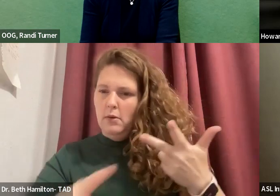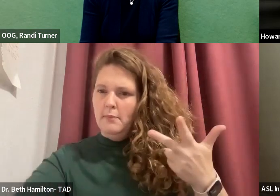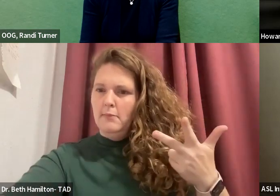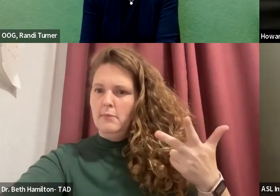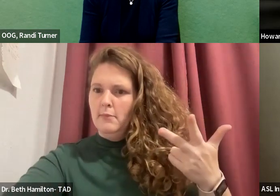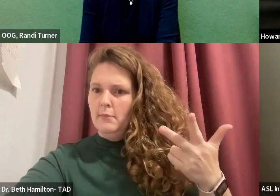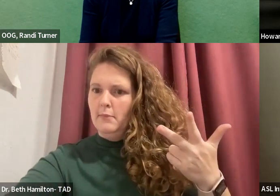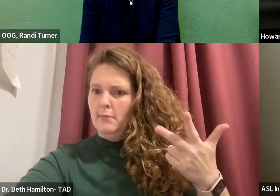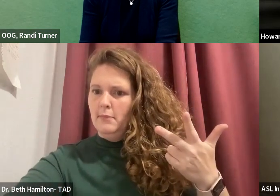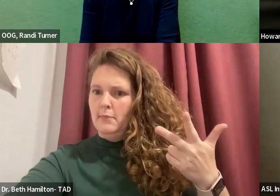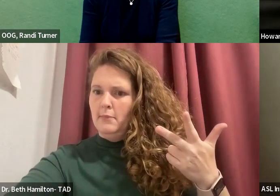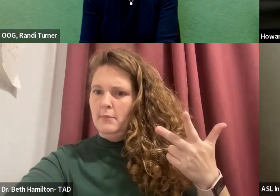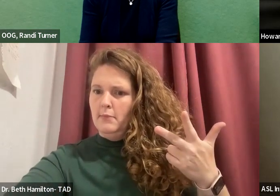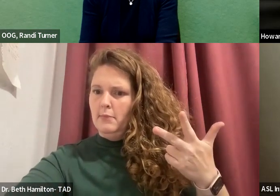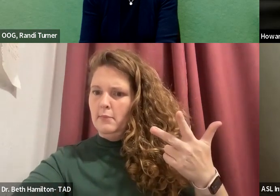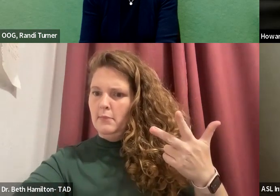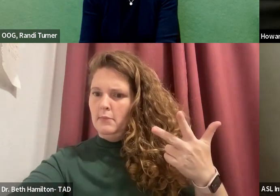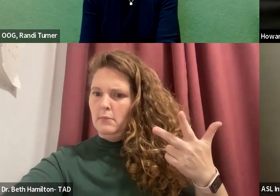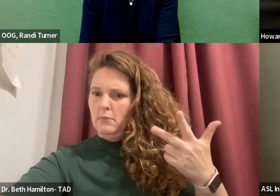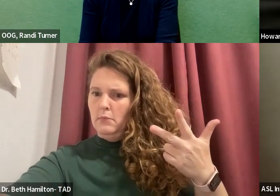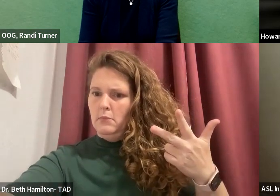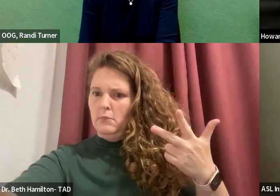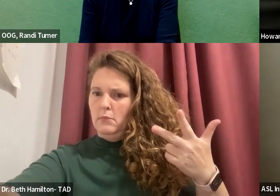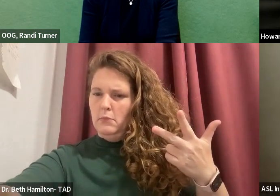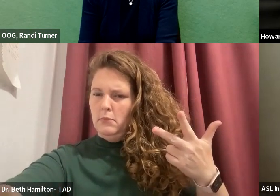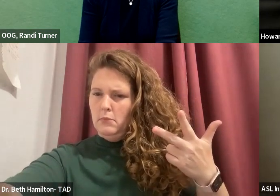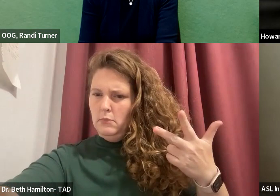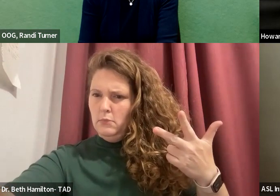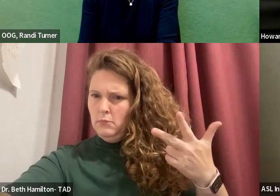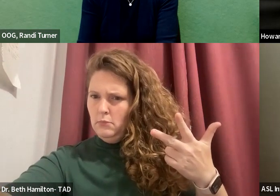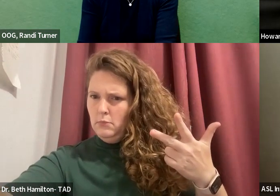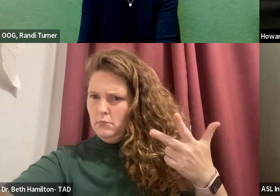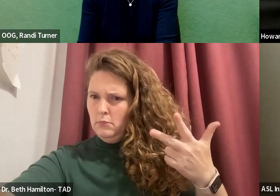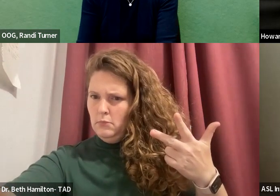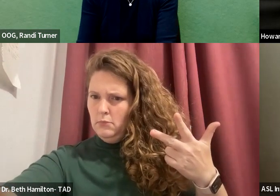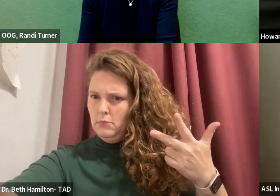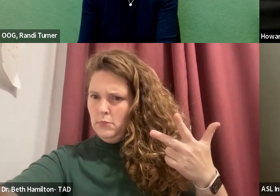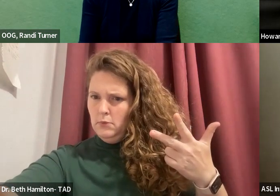have all interpreters to make sure that we have access to